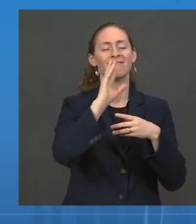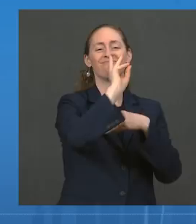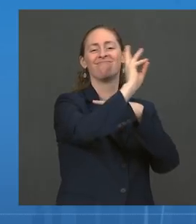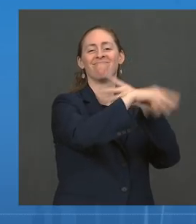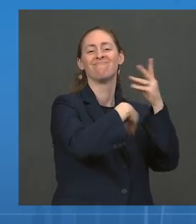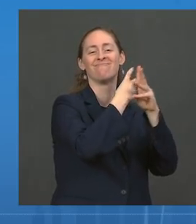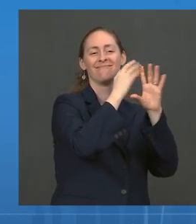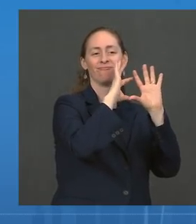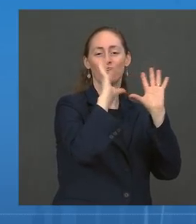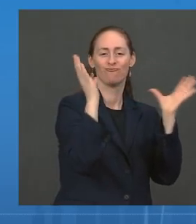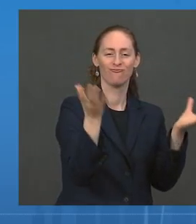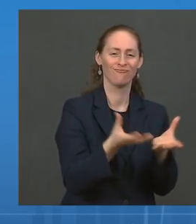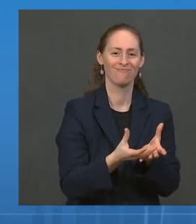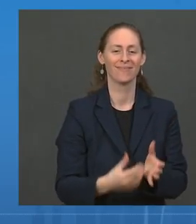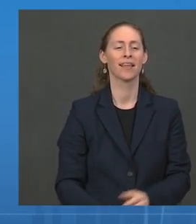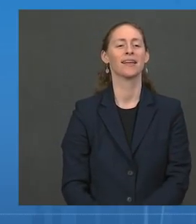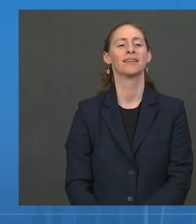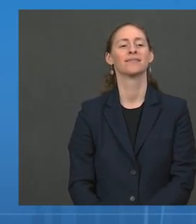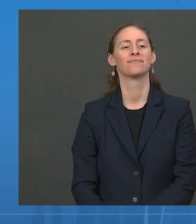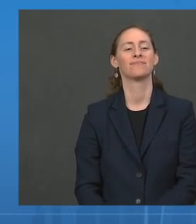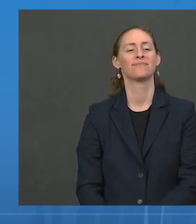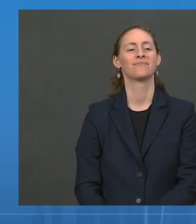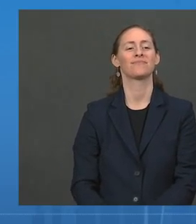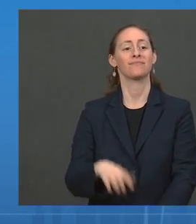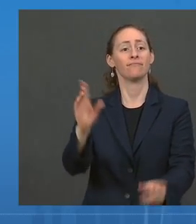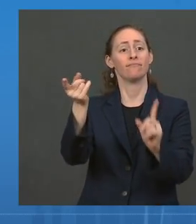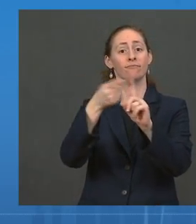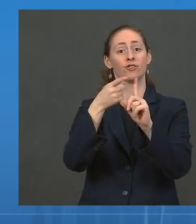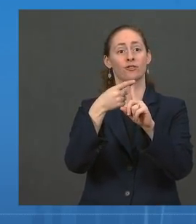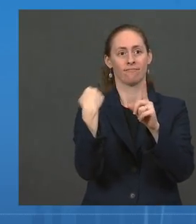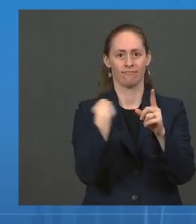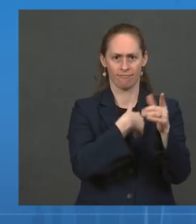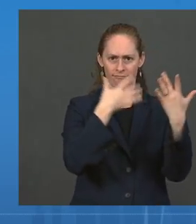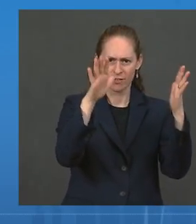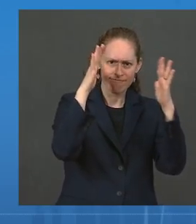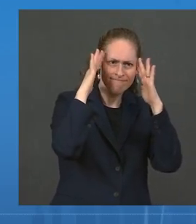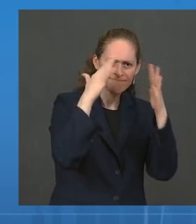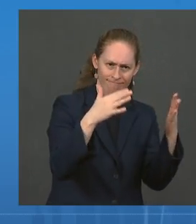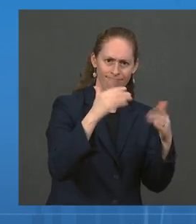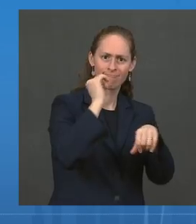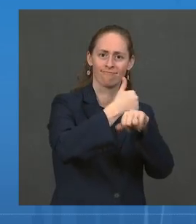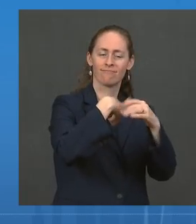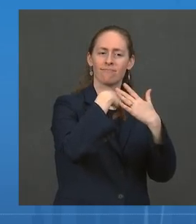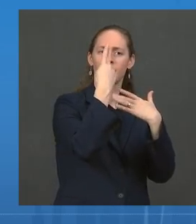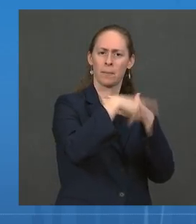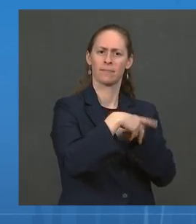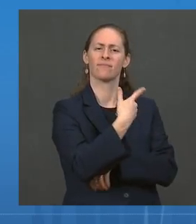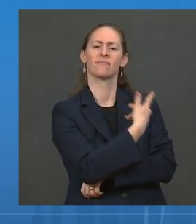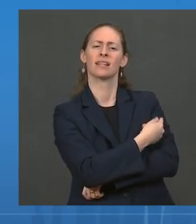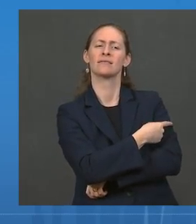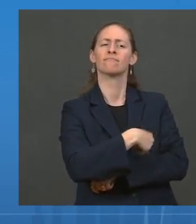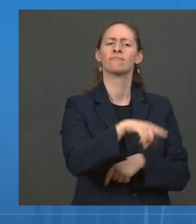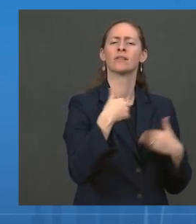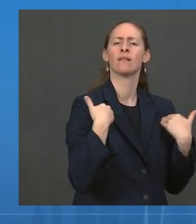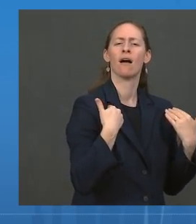I'll start with our vaccinations program for kids ages 5 to 11. Our kids program hit full strength last week --